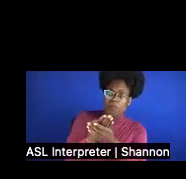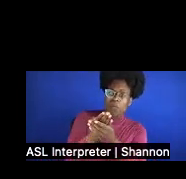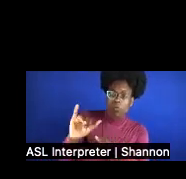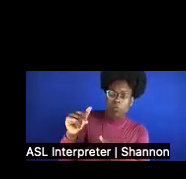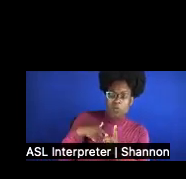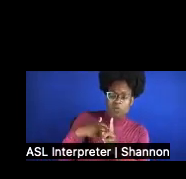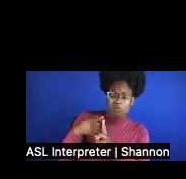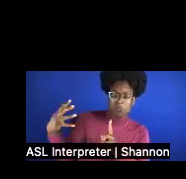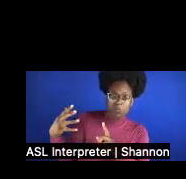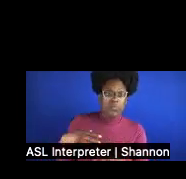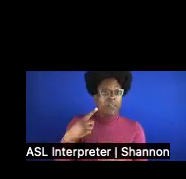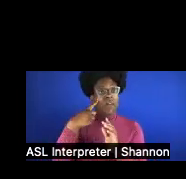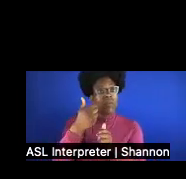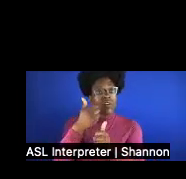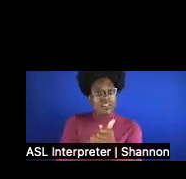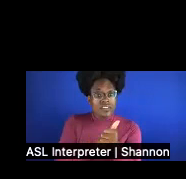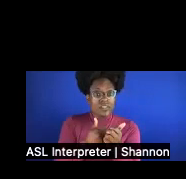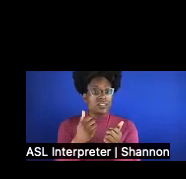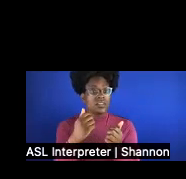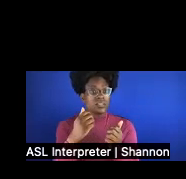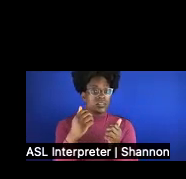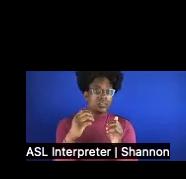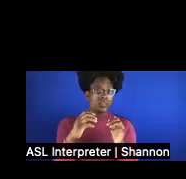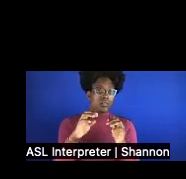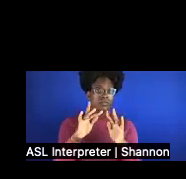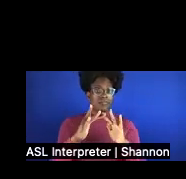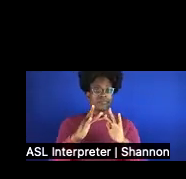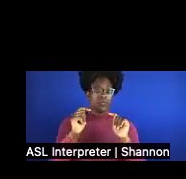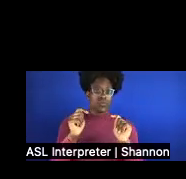are a number of resources available for students. Things on writing thesis statements, things on